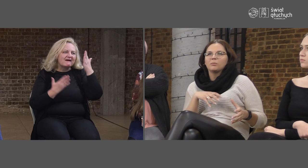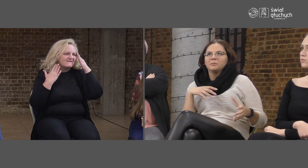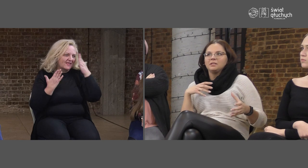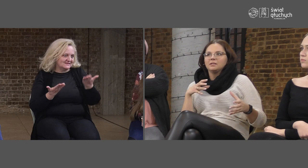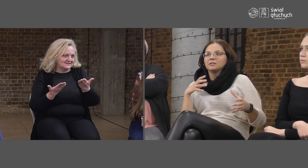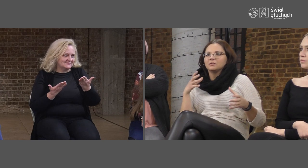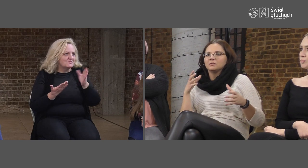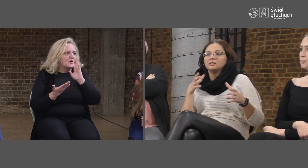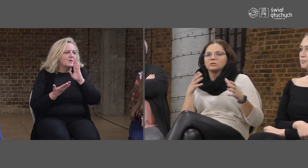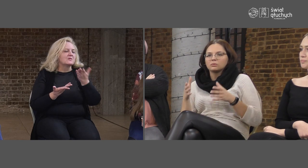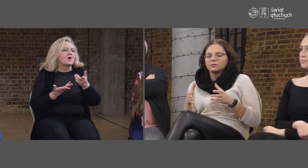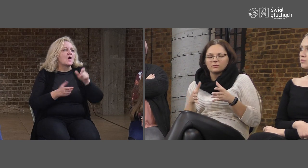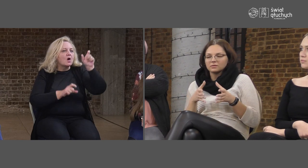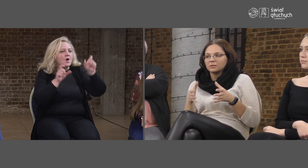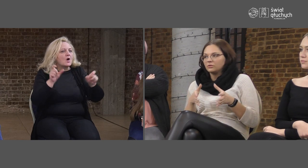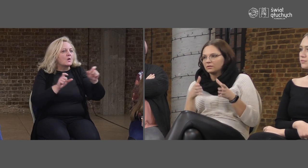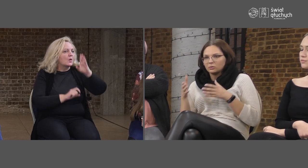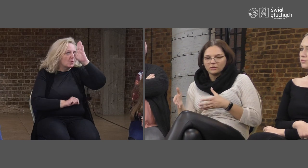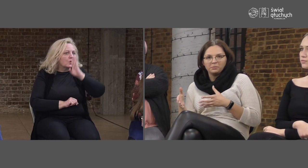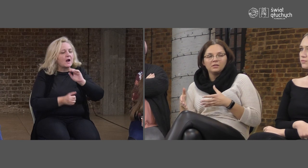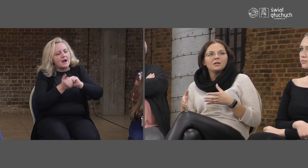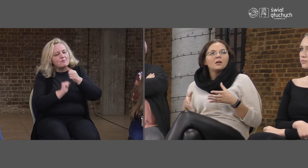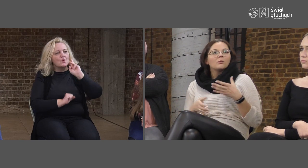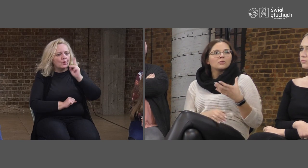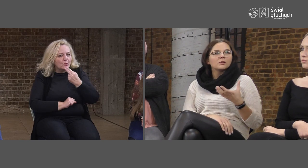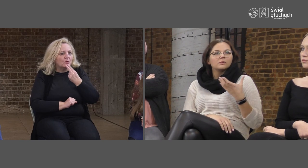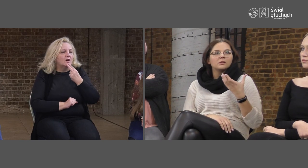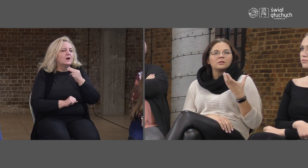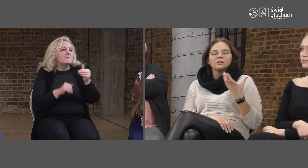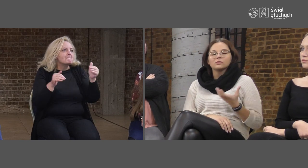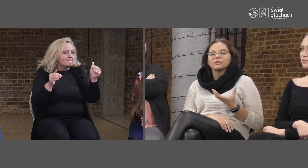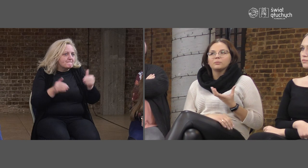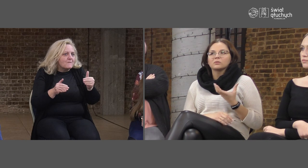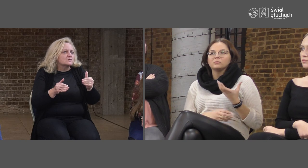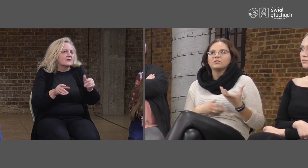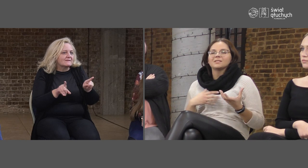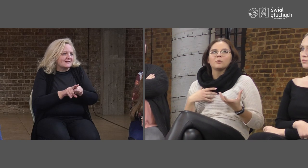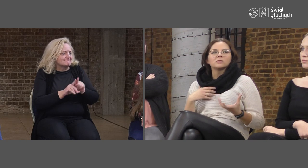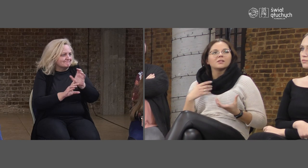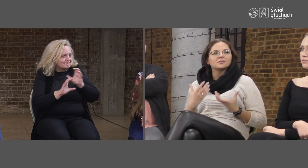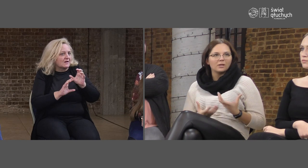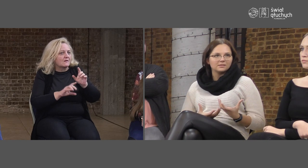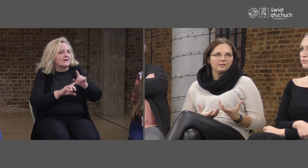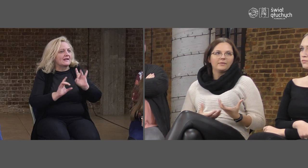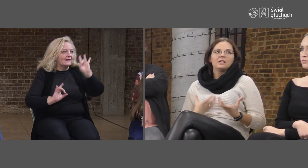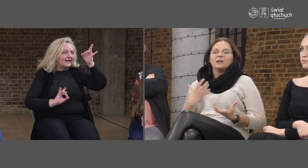That with the hearing impaired, or with the deaf you can simultaneously communicate by means of gestures,